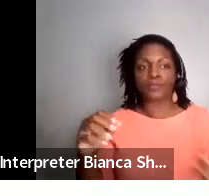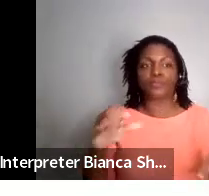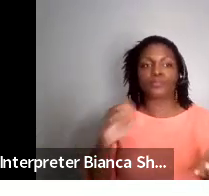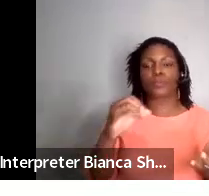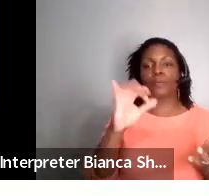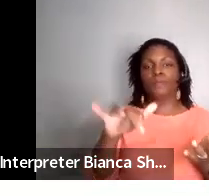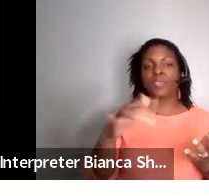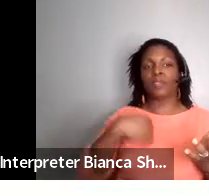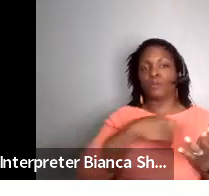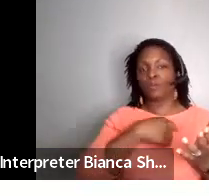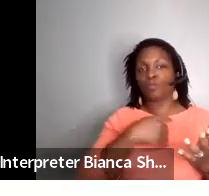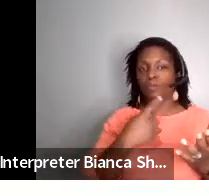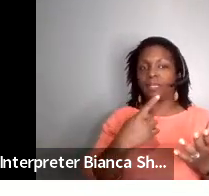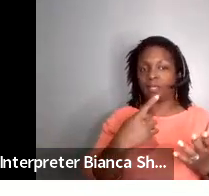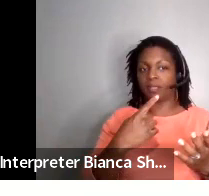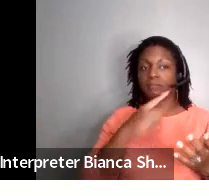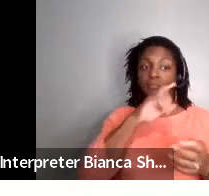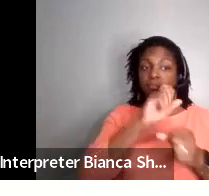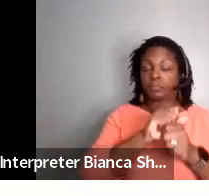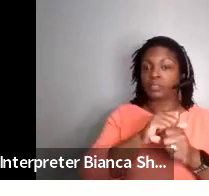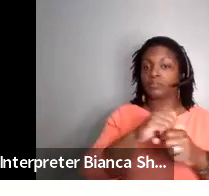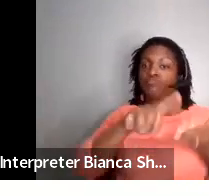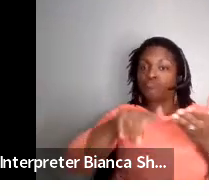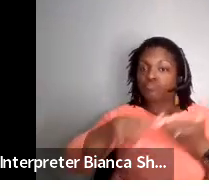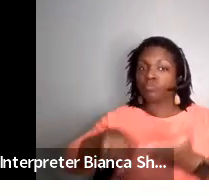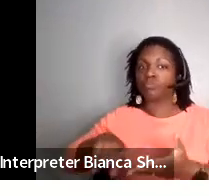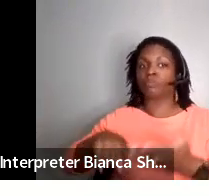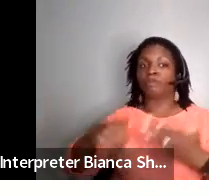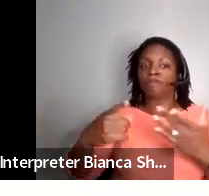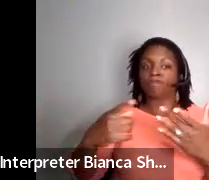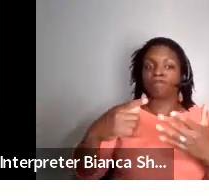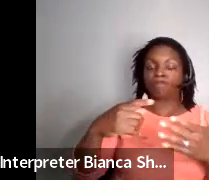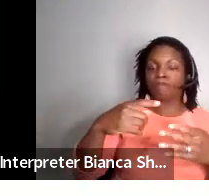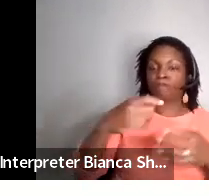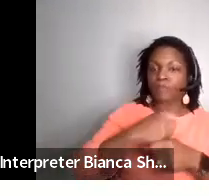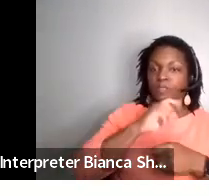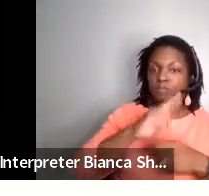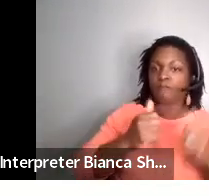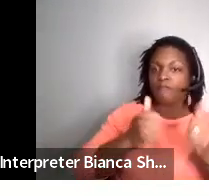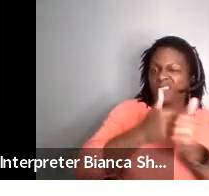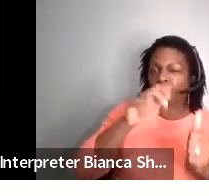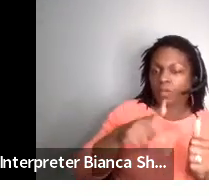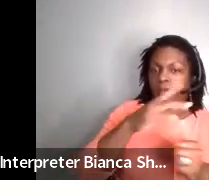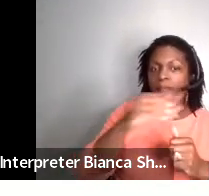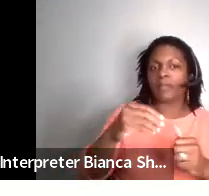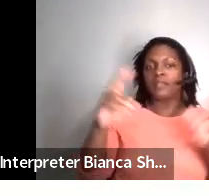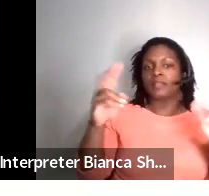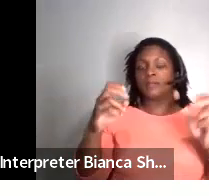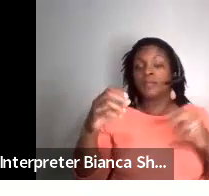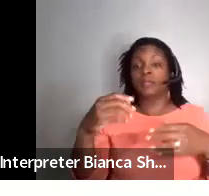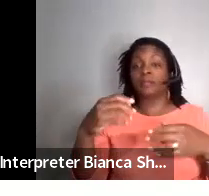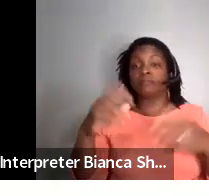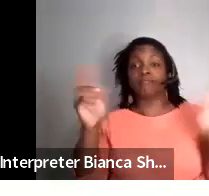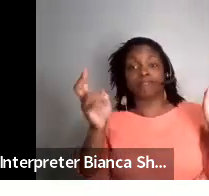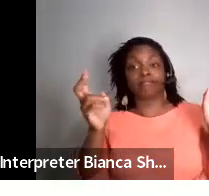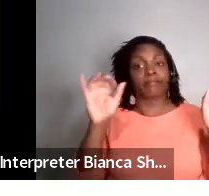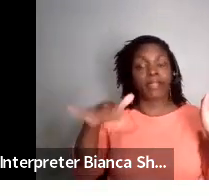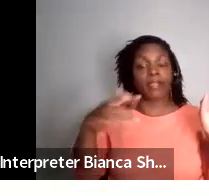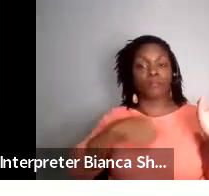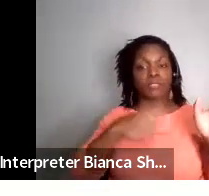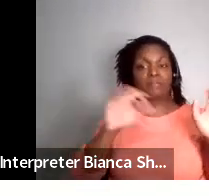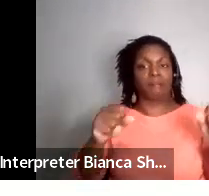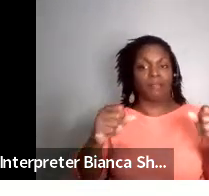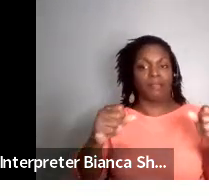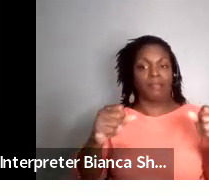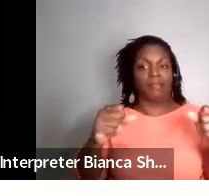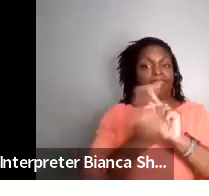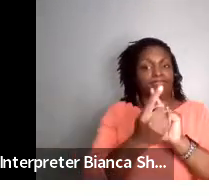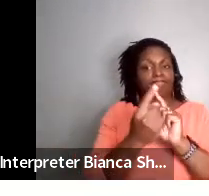And we are all we act as and we have a contractors that are subject matter consultants for the children's coordinated system of care, as well as partnering with medicaid for albeit health services through the